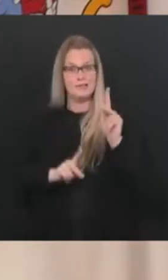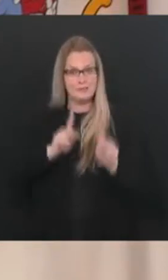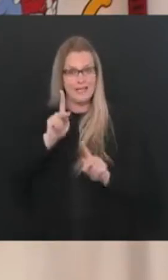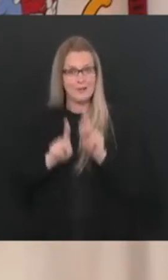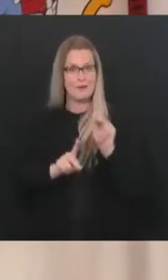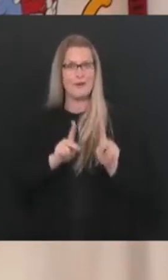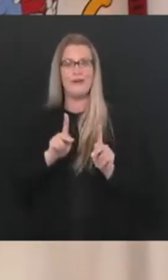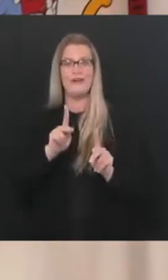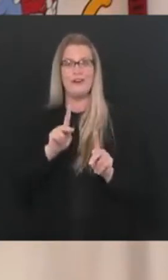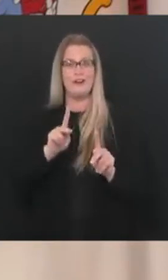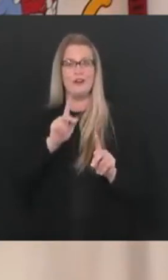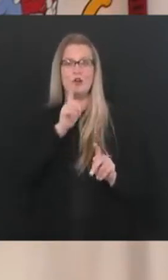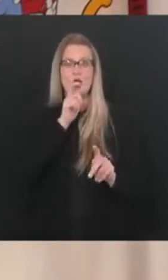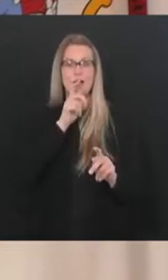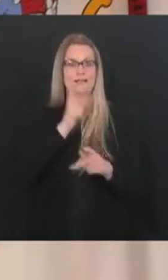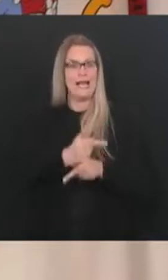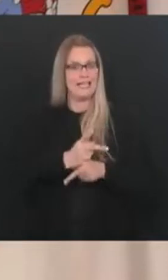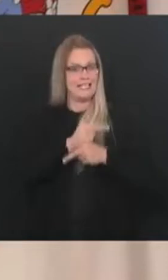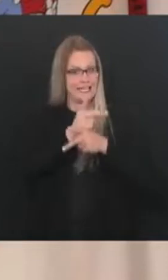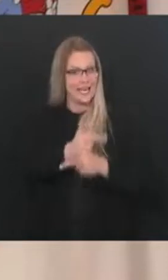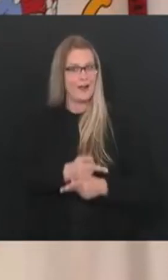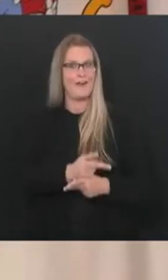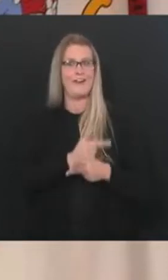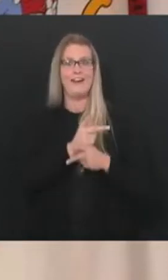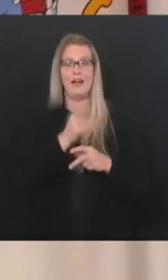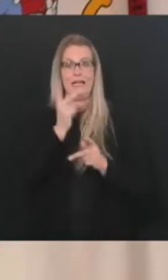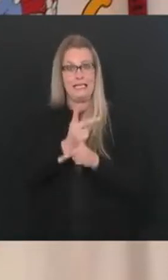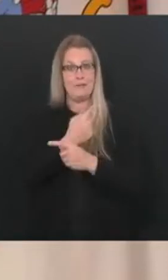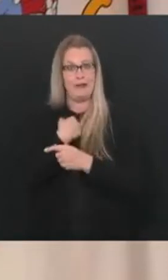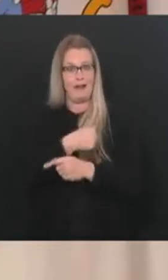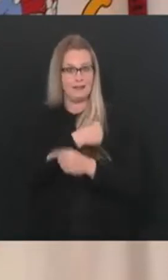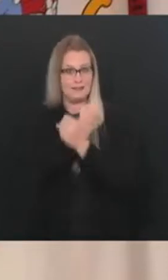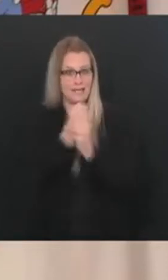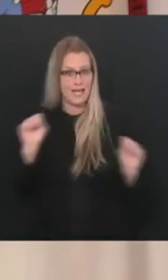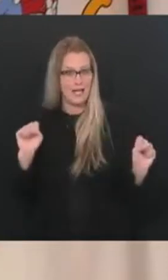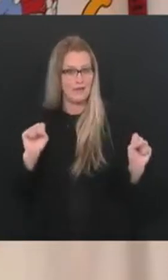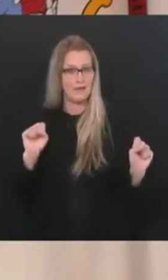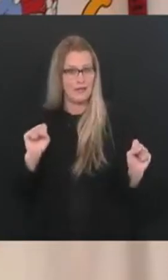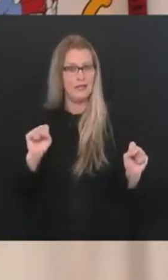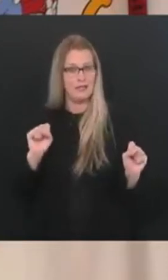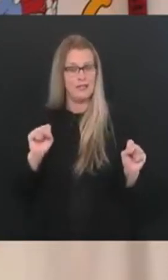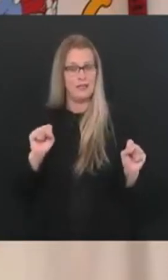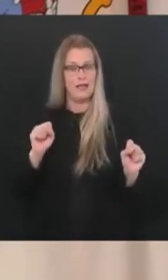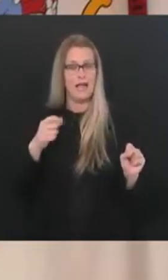REWARD EXACTLY WHAT I'VE JUST SAID, AND THAT IS THE PEOPLE THAT ARE ABSOLUTELY LOOKING OUT